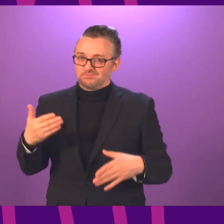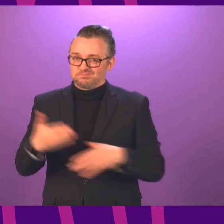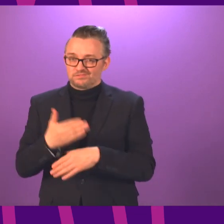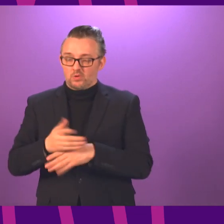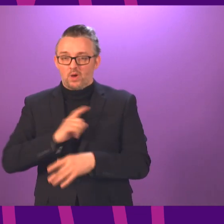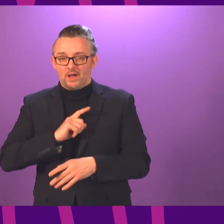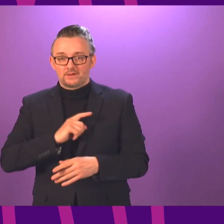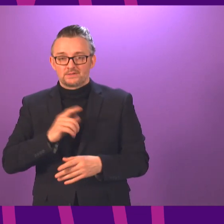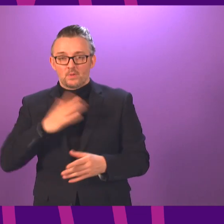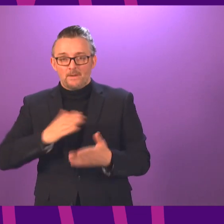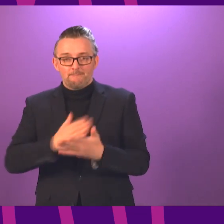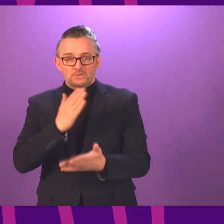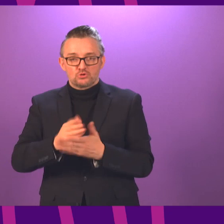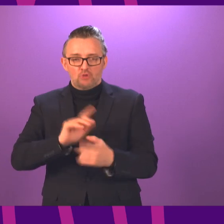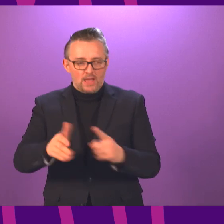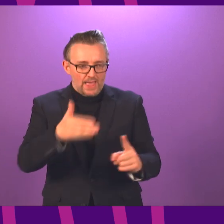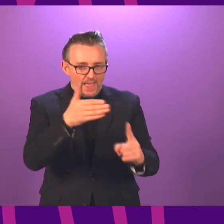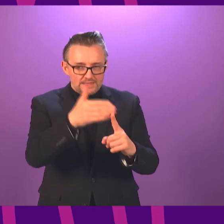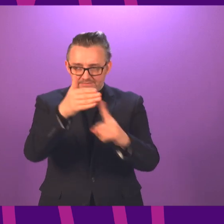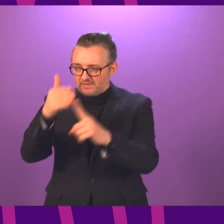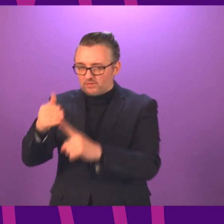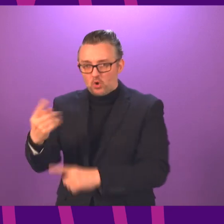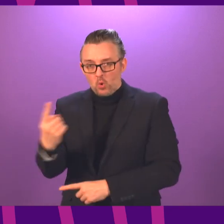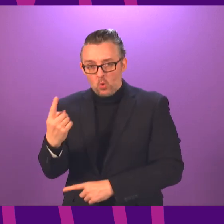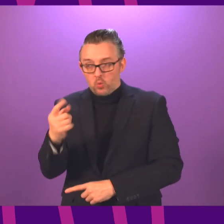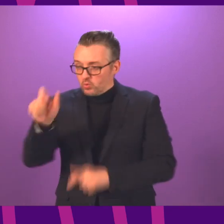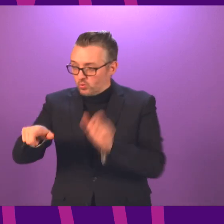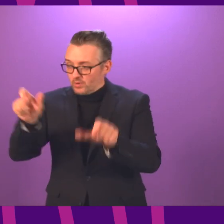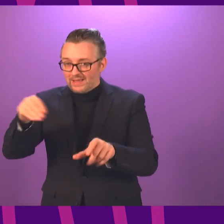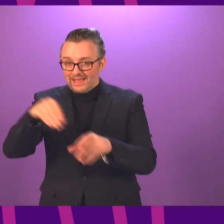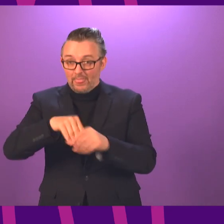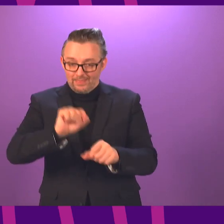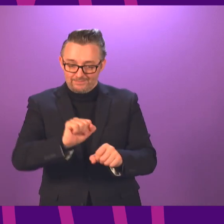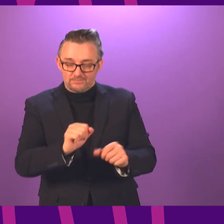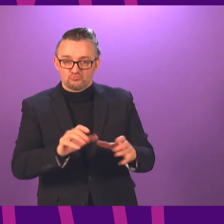we are identifying and reaching all people in that group. Health boards, working with